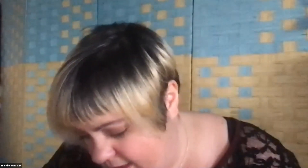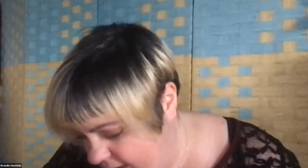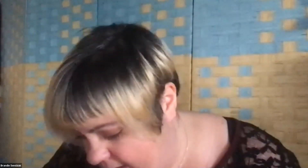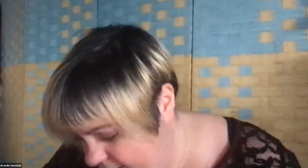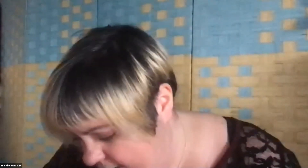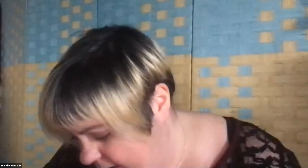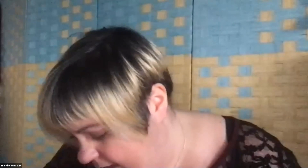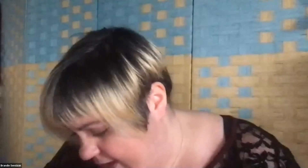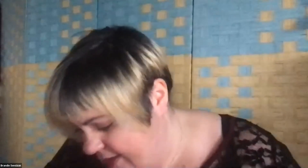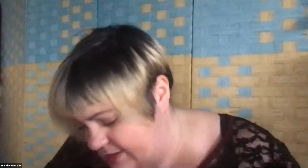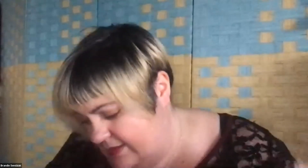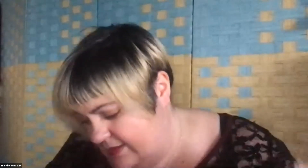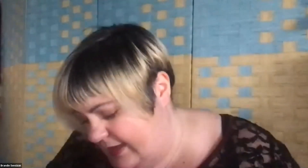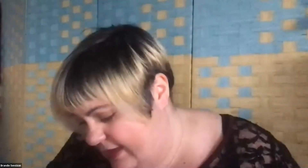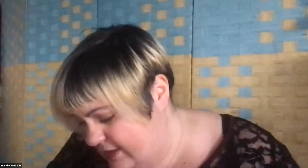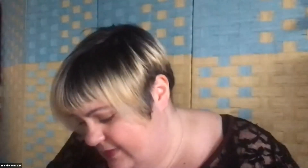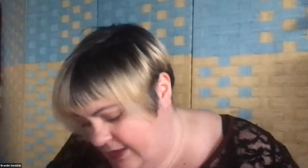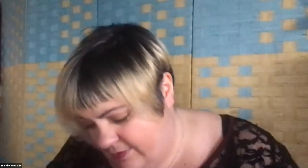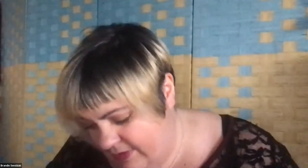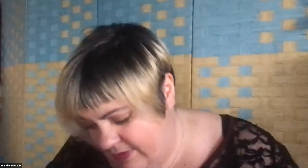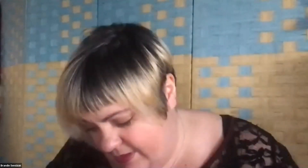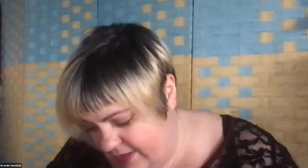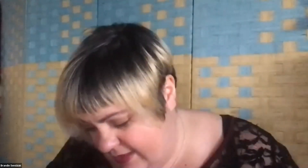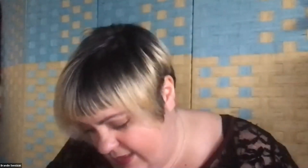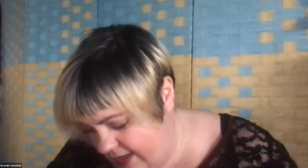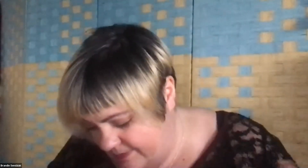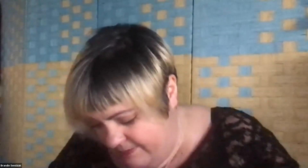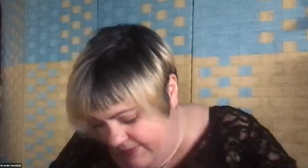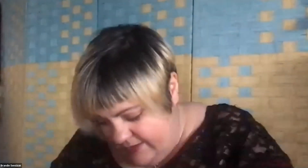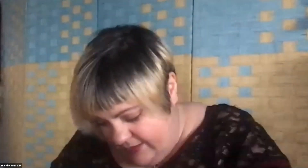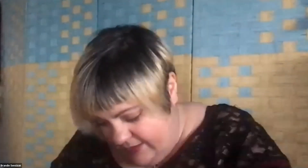. So as Claudia was saying, healthcare decisions in